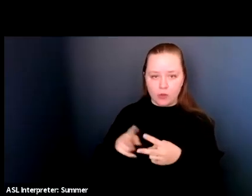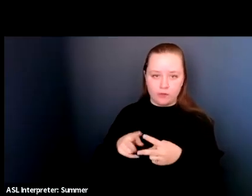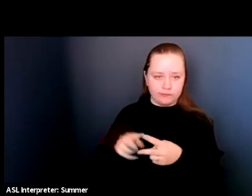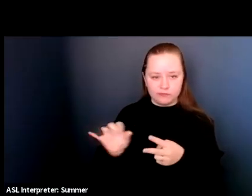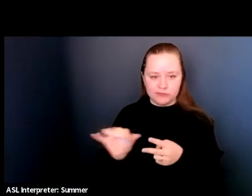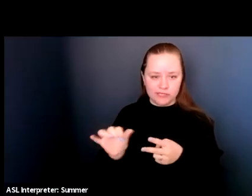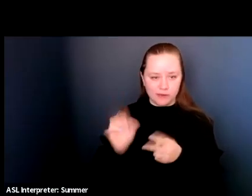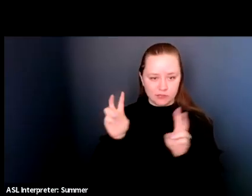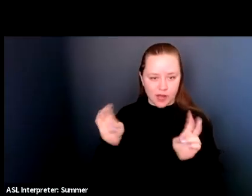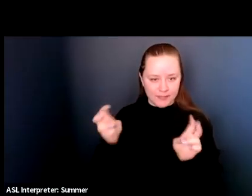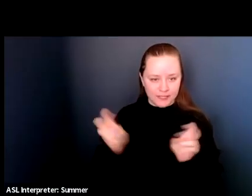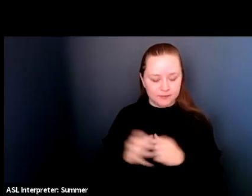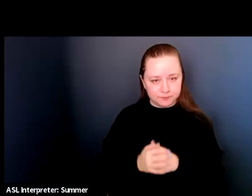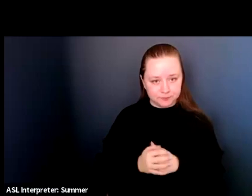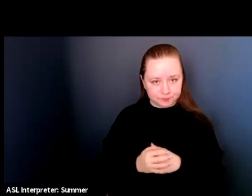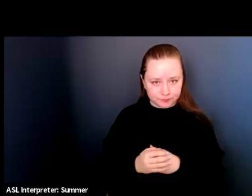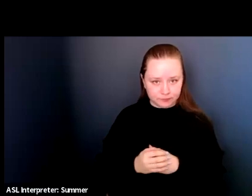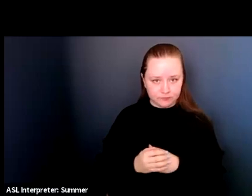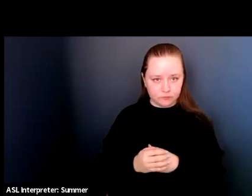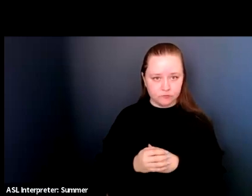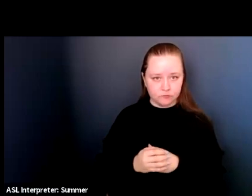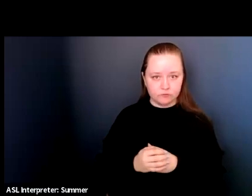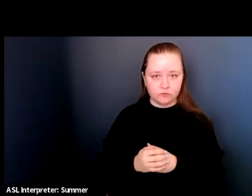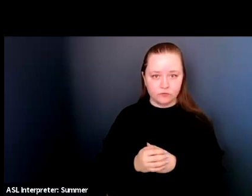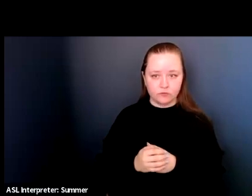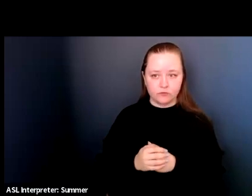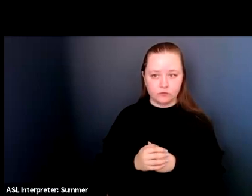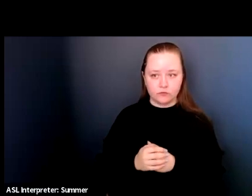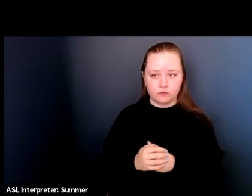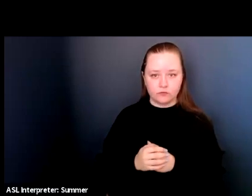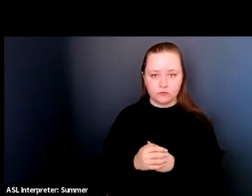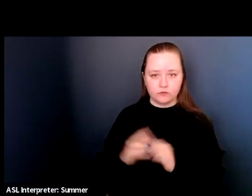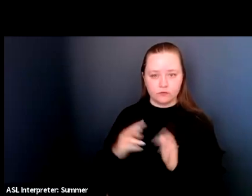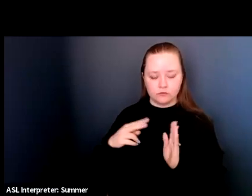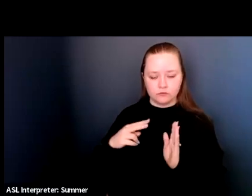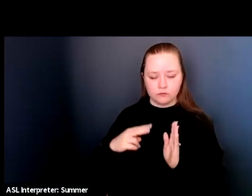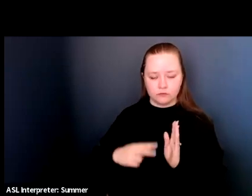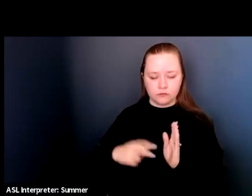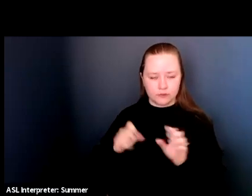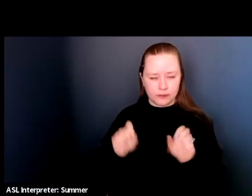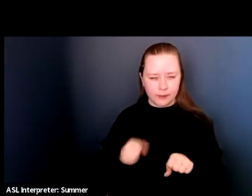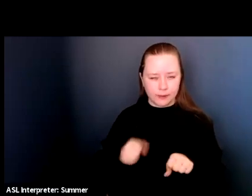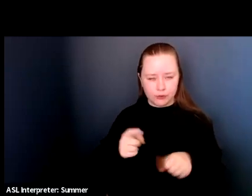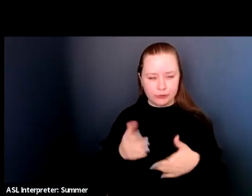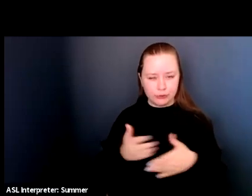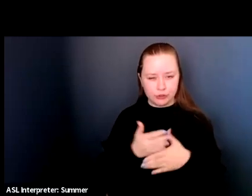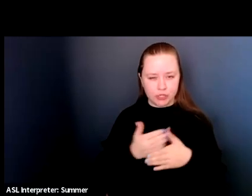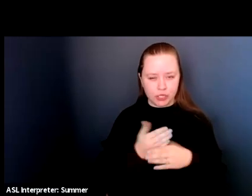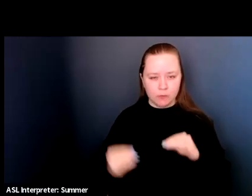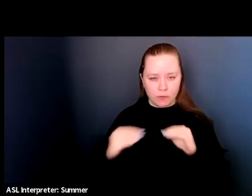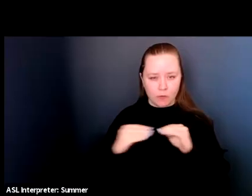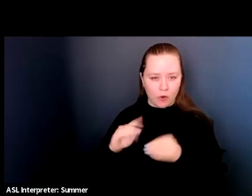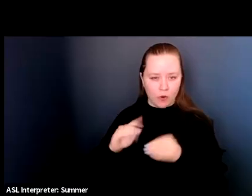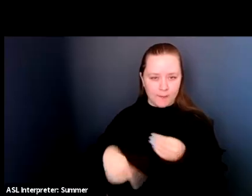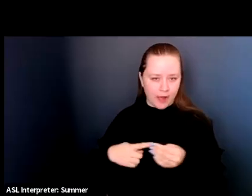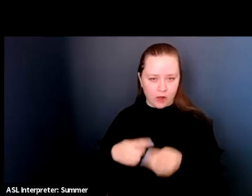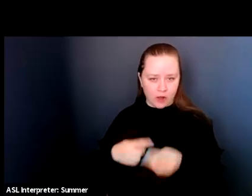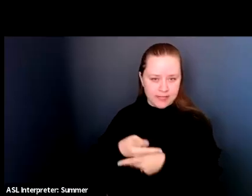Can you share more about the caregiver assessment in